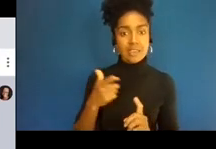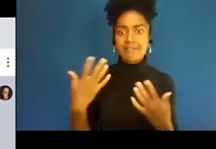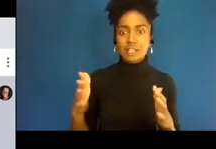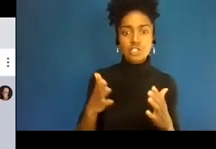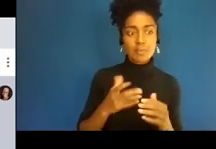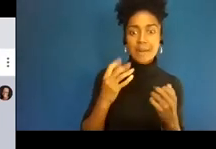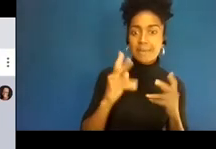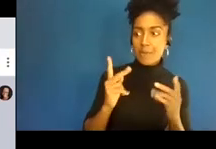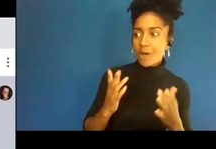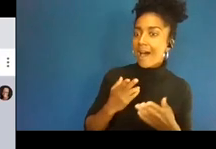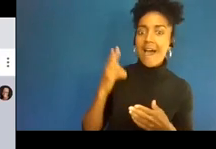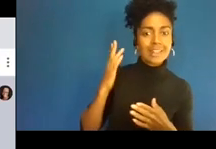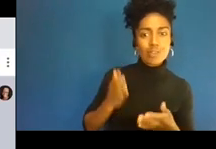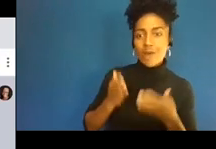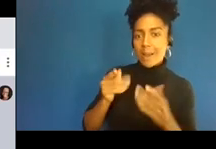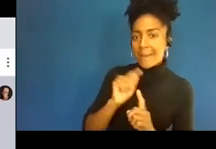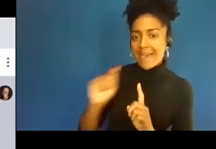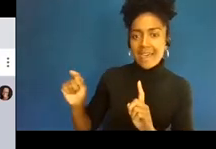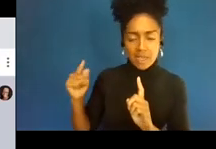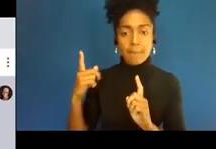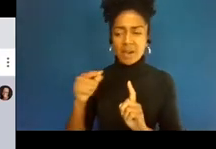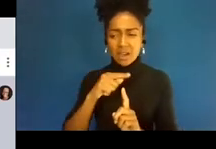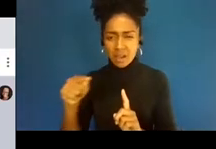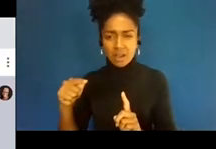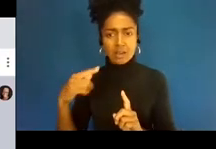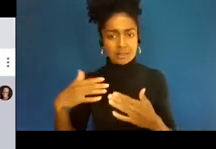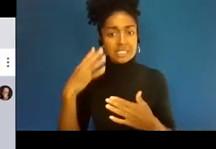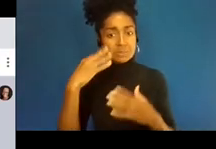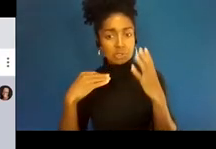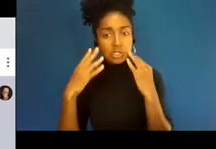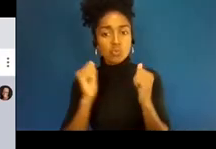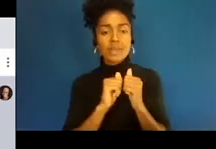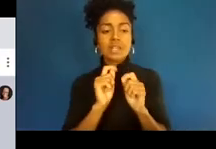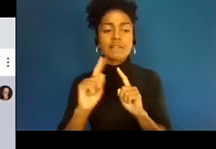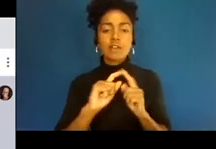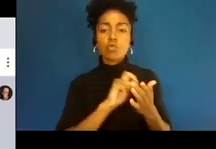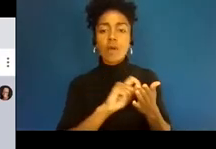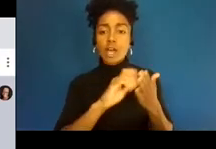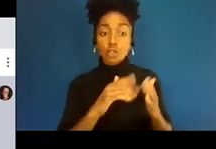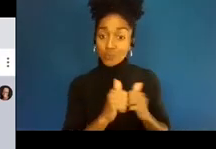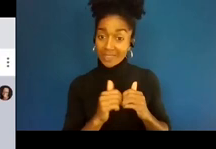but have had some experiences with writers, with clients if you will,